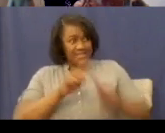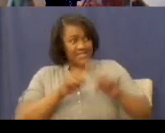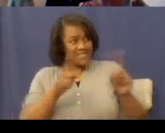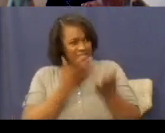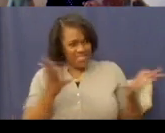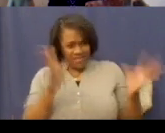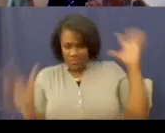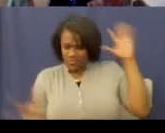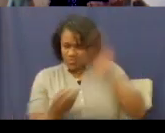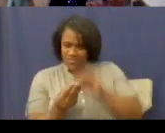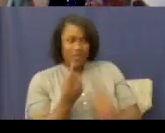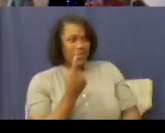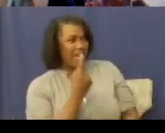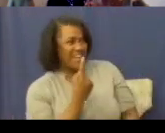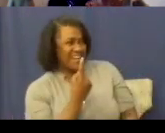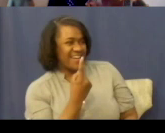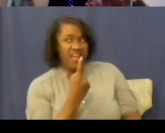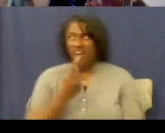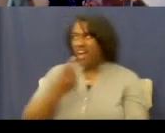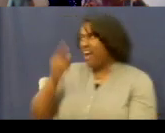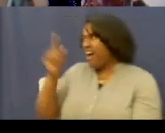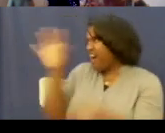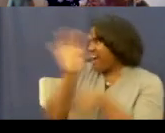Queenie: That's amazing! Nina Schor: Well you know Queenie,